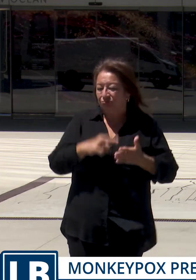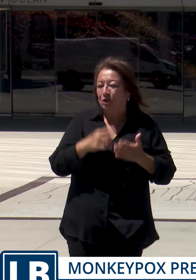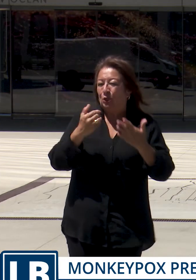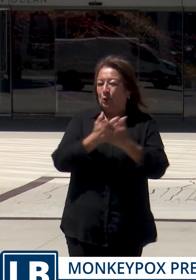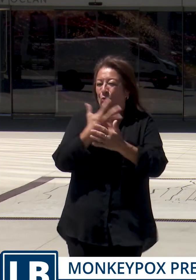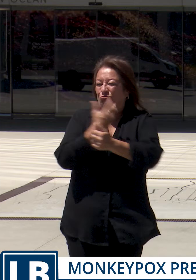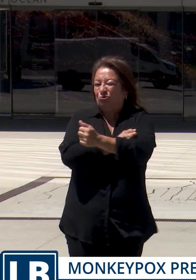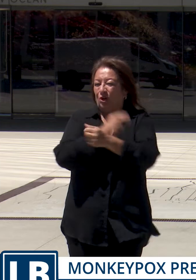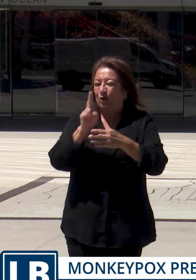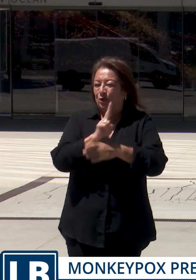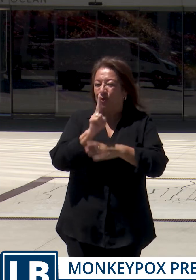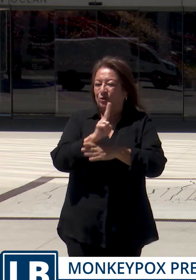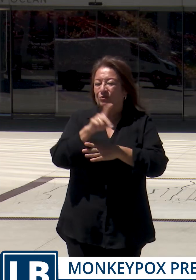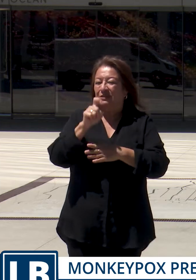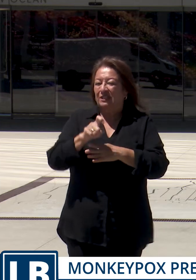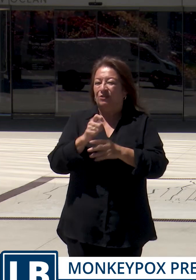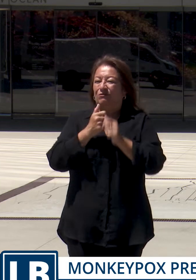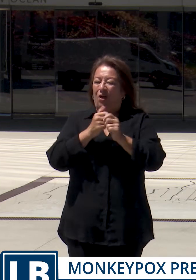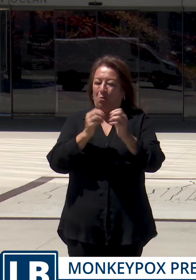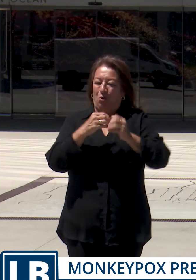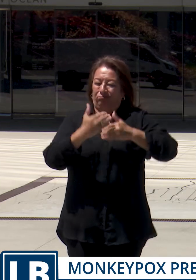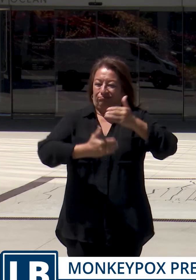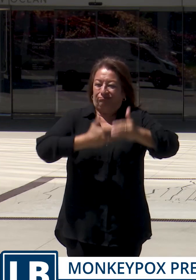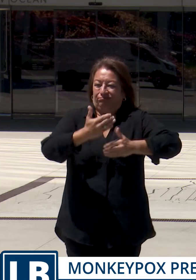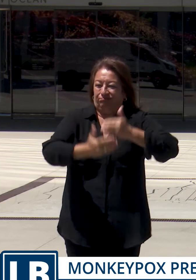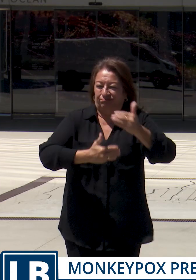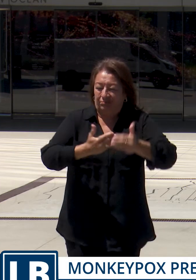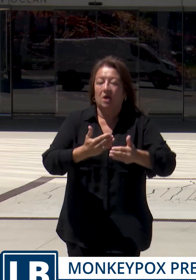to go through a little bit more steps so it's not necessarily that it's in like short short